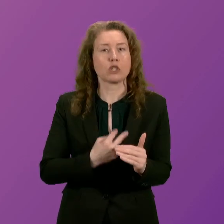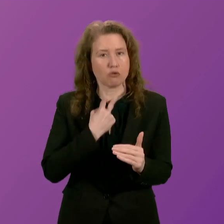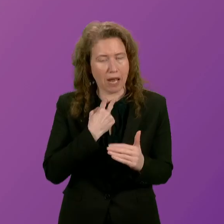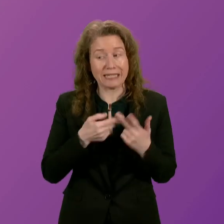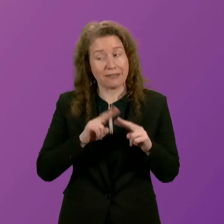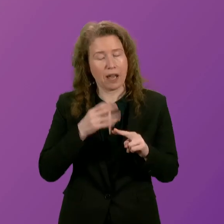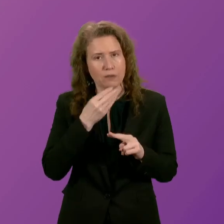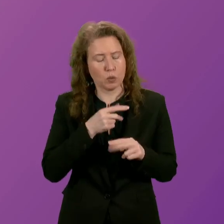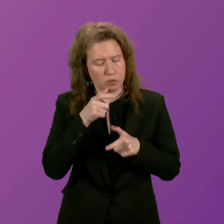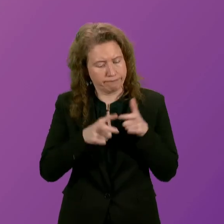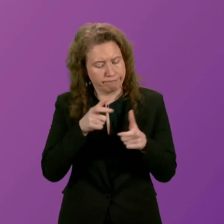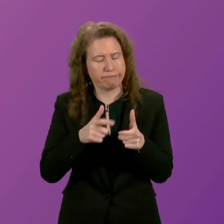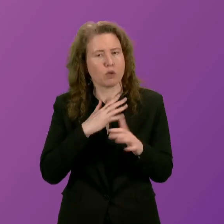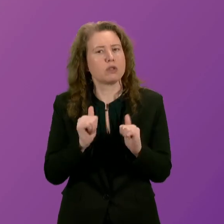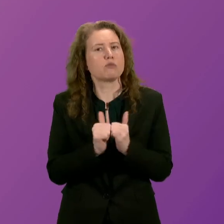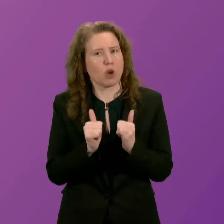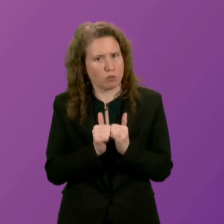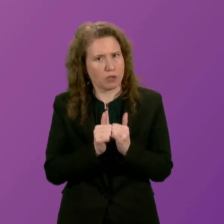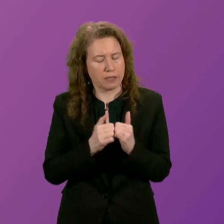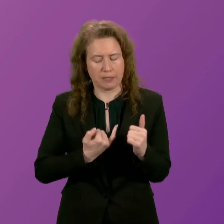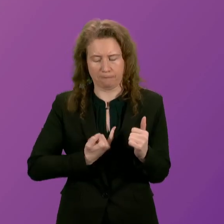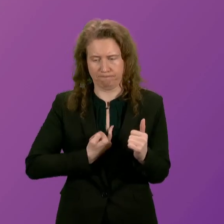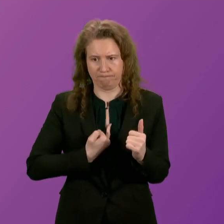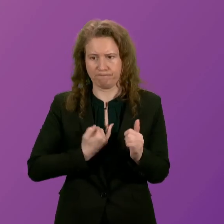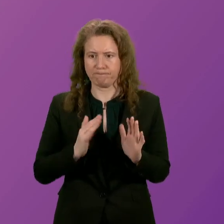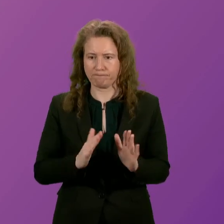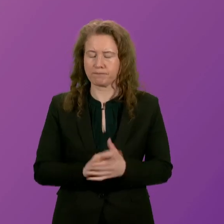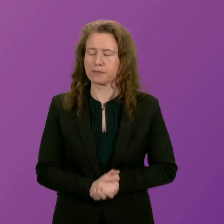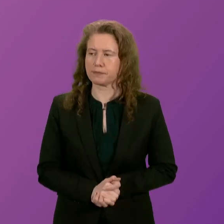used language that has not been appropriate for the way I go about my business and people are concerned about that, of course I regret it.